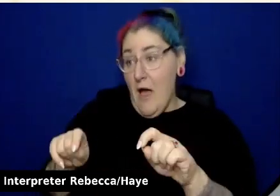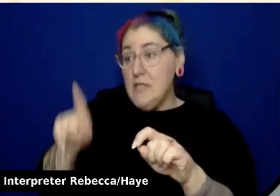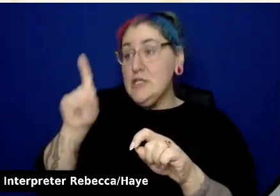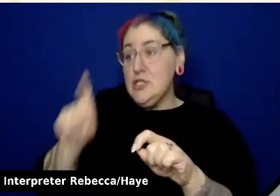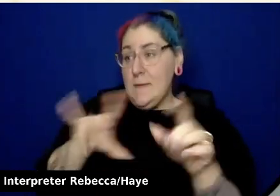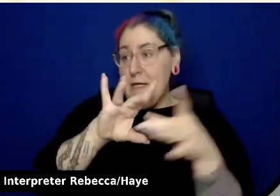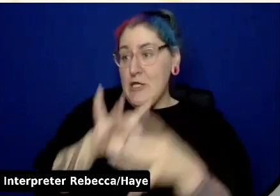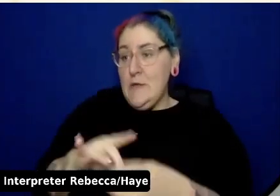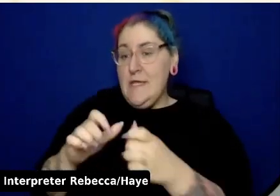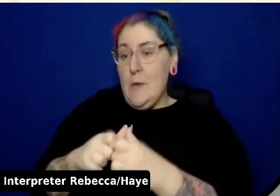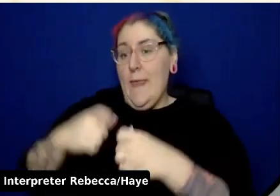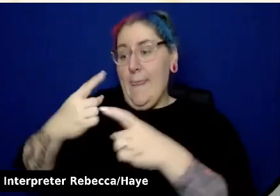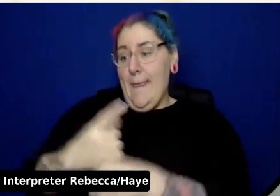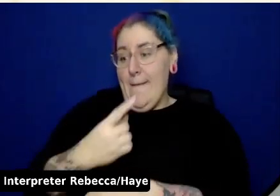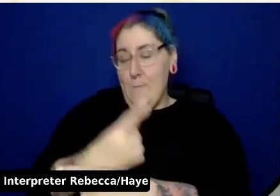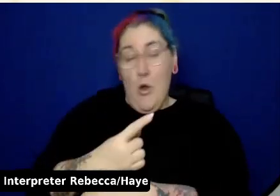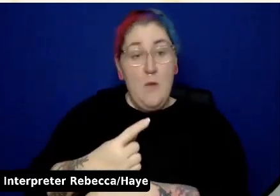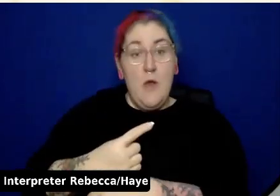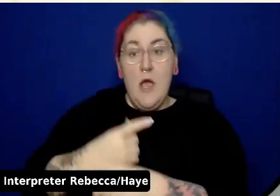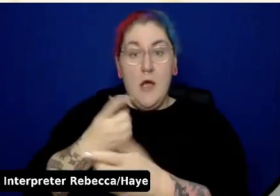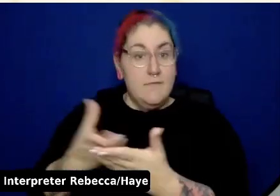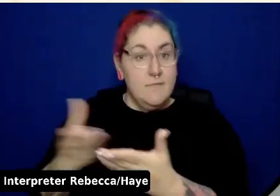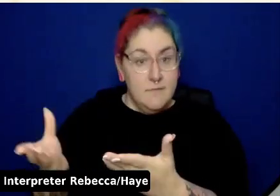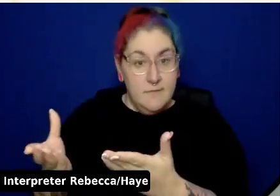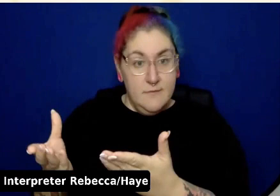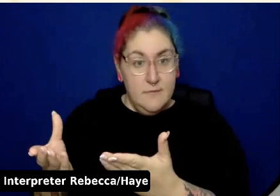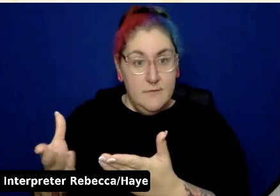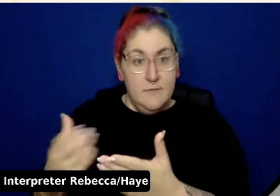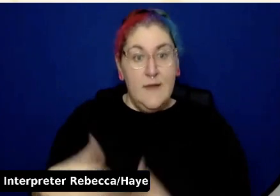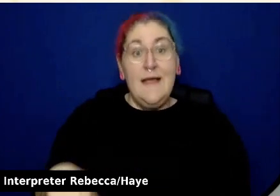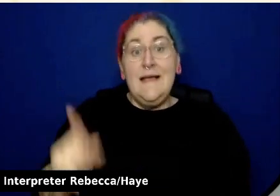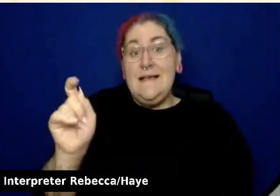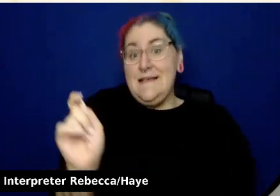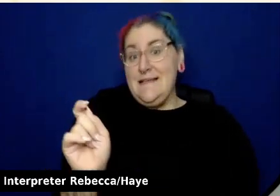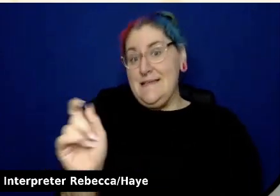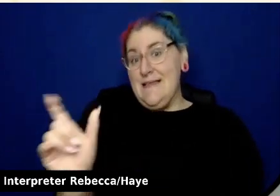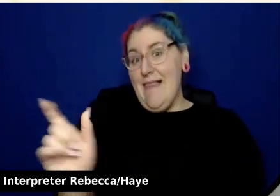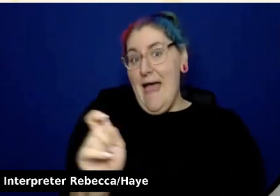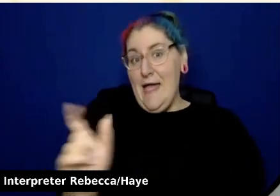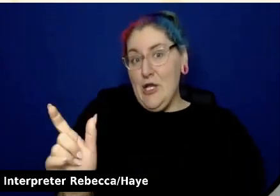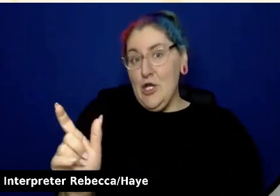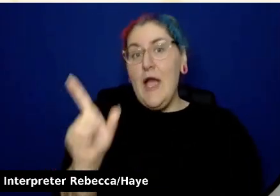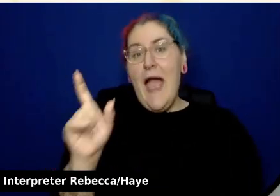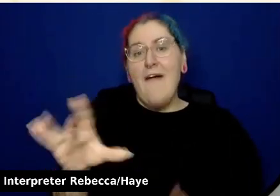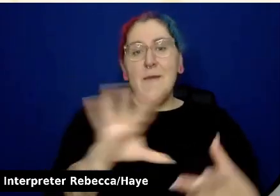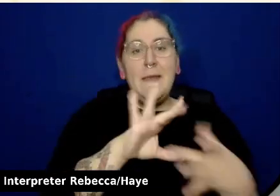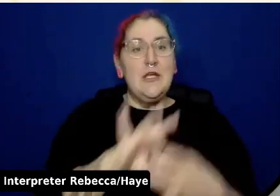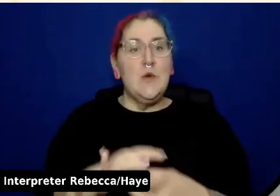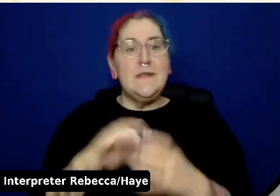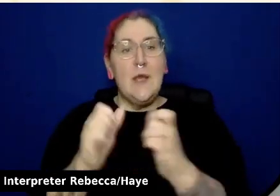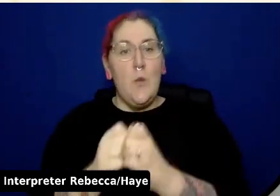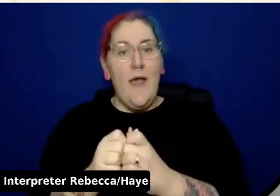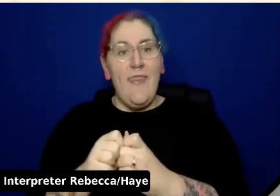Role equal to slider should be associated with aria-valuenow. Without those attributes, they will fail to convey proper semantics